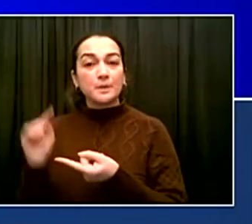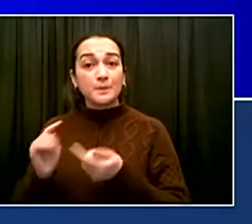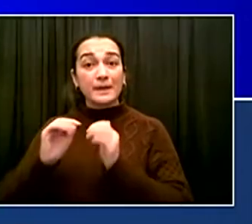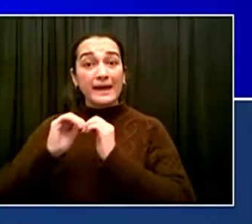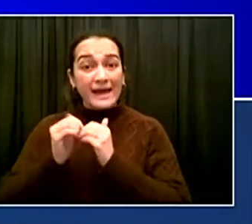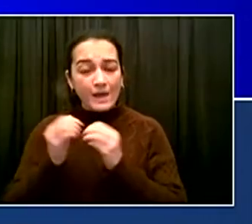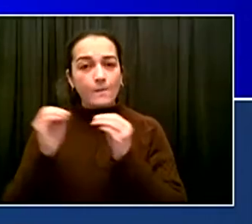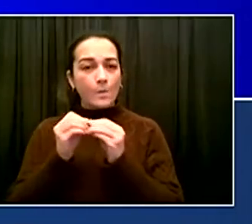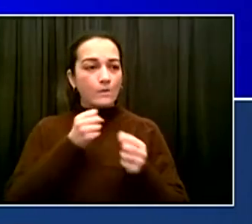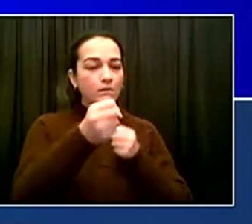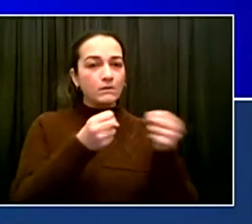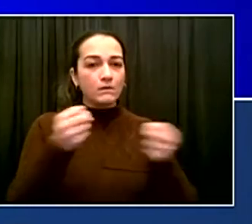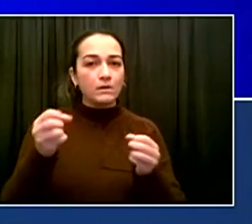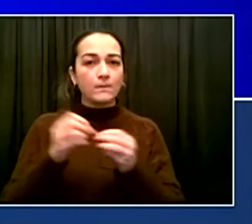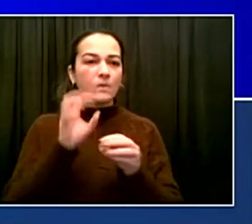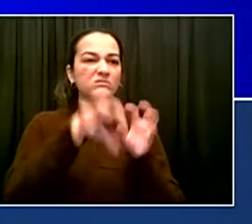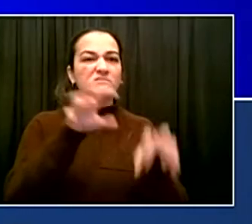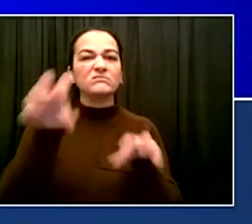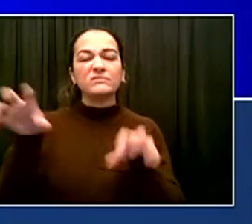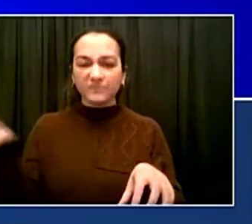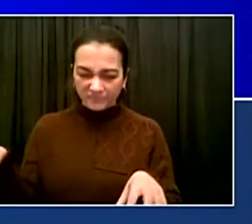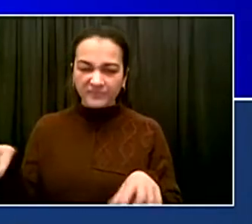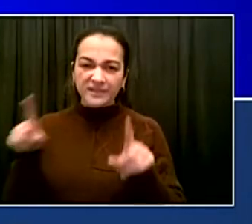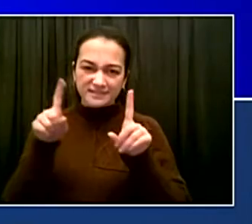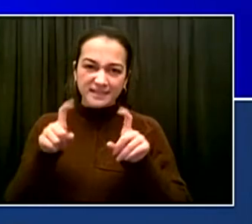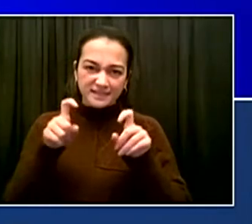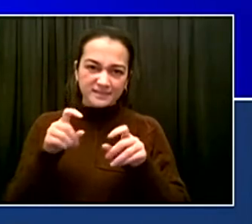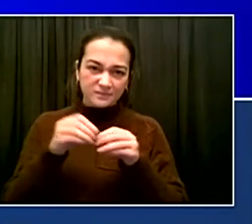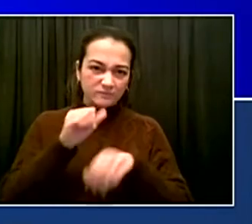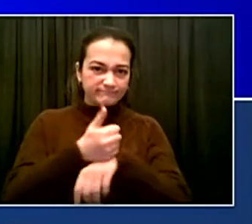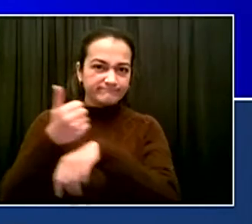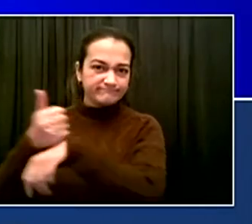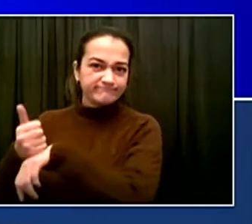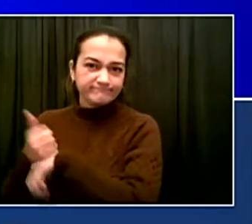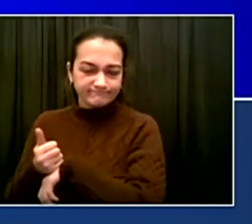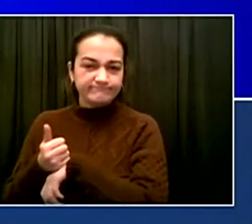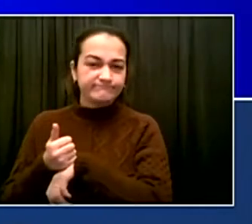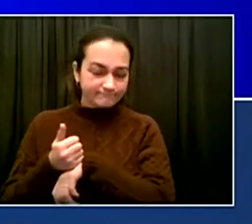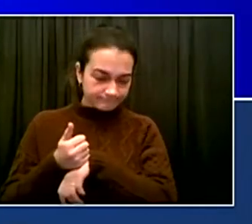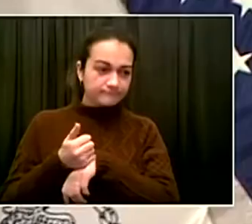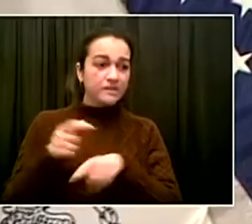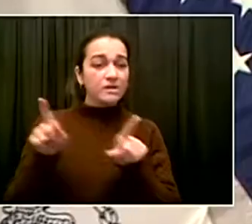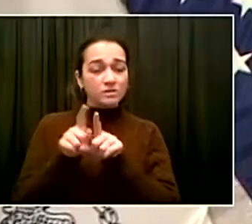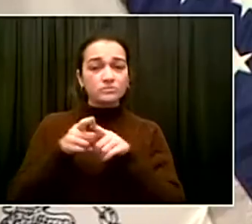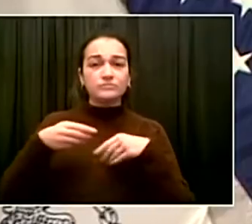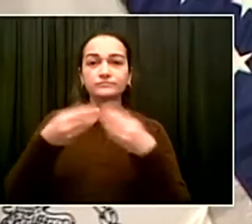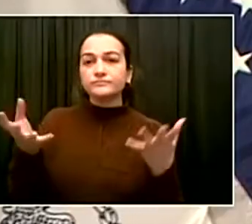COVID AND WANT TO QUARANTINE AND STOP THE SPREAD. NOW, IN TERMS OF BOOSTERS, THIS